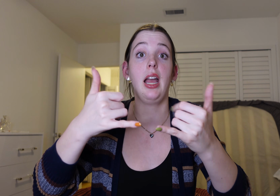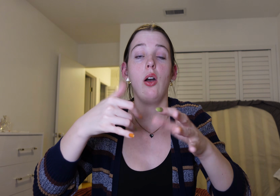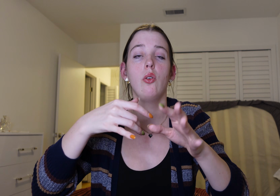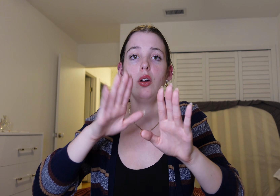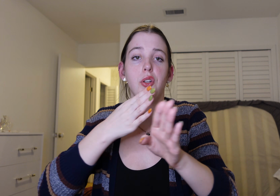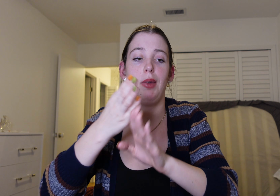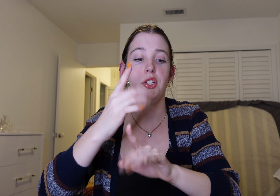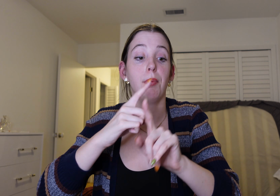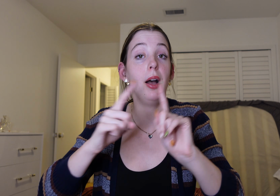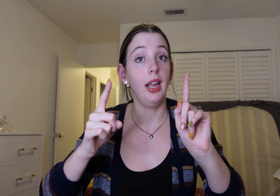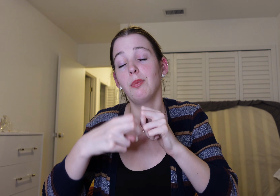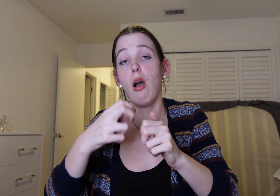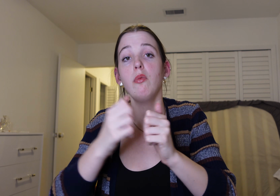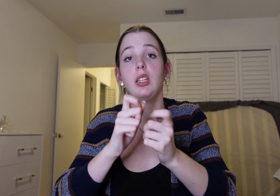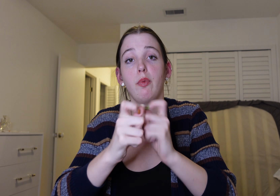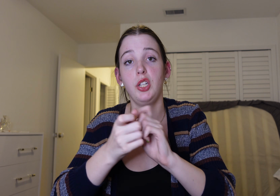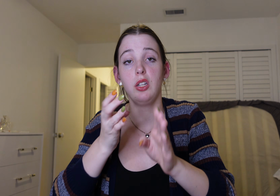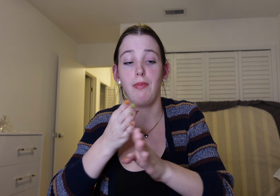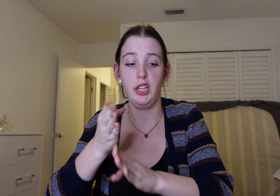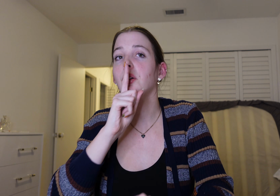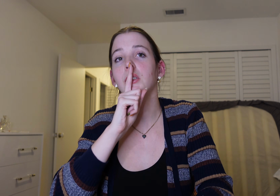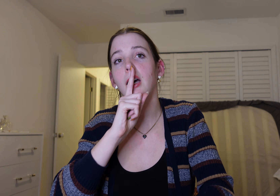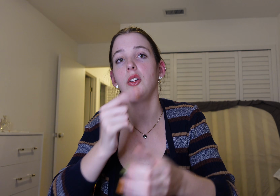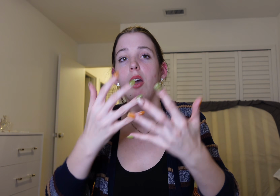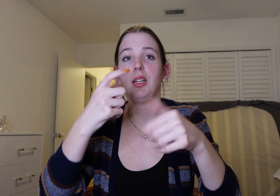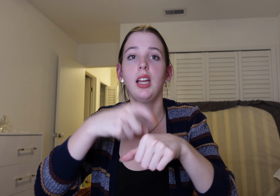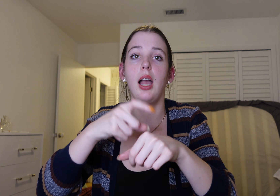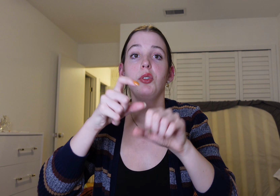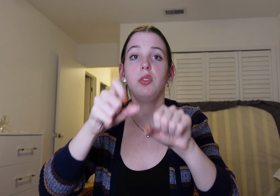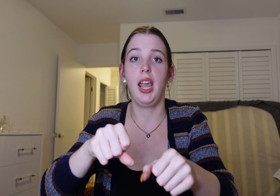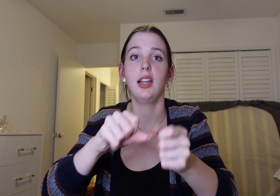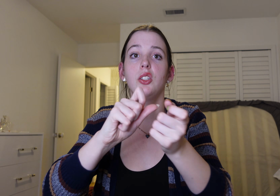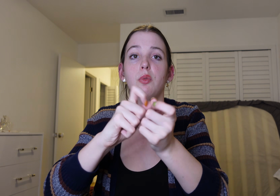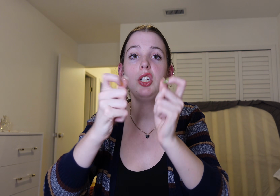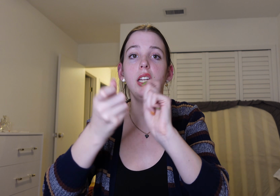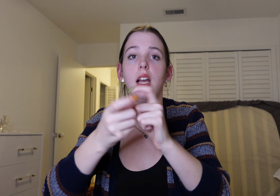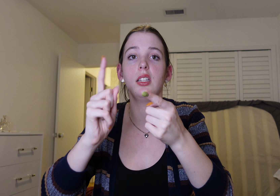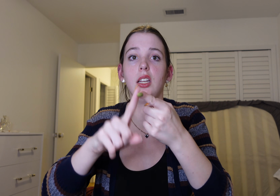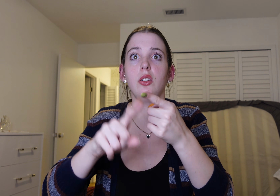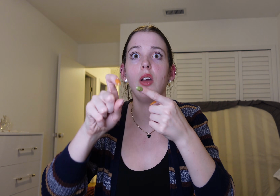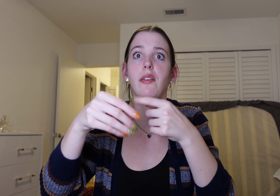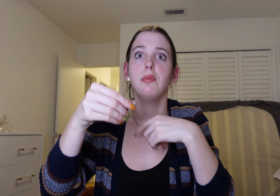now on your major but the problem with switching your major they don't tell you how many times you can switch it until you have to